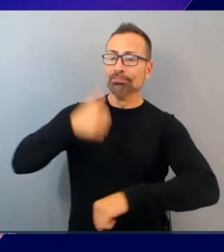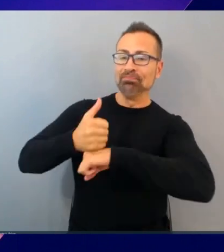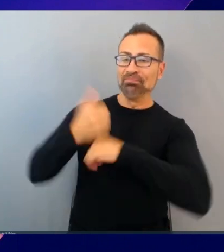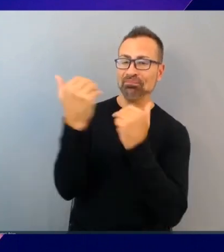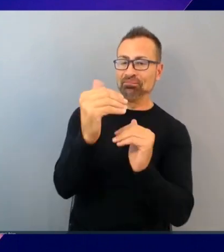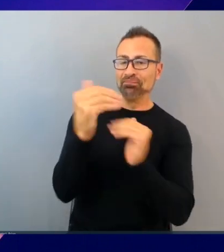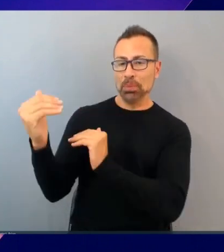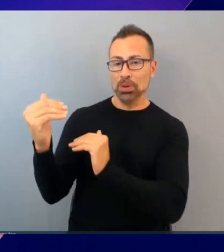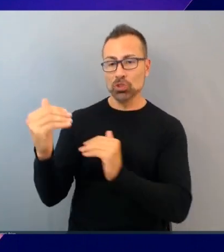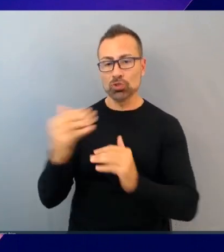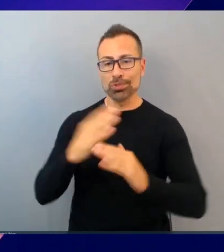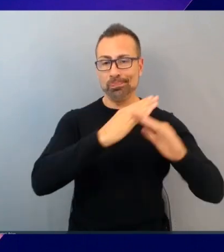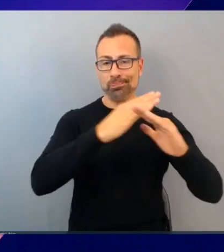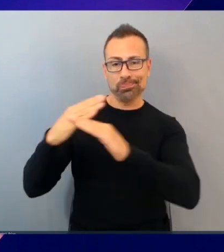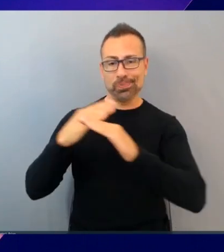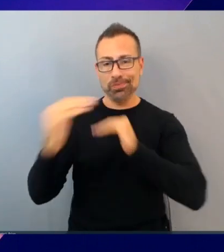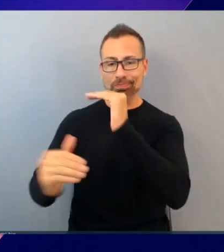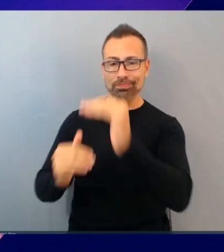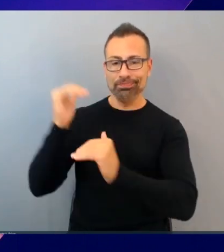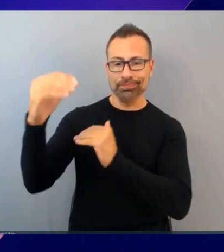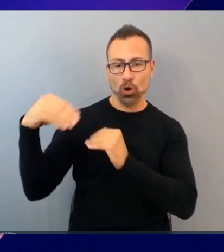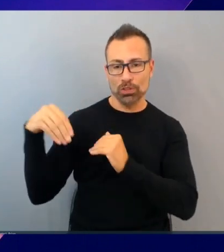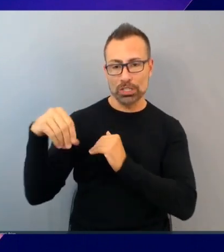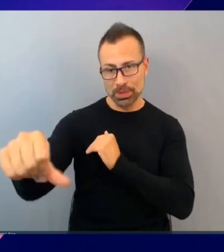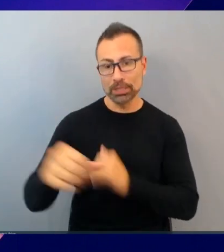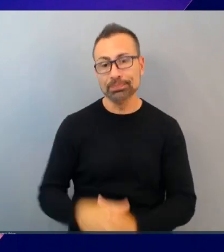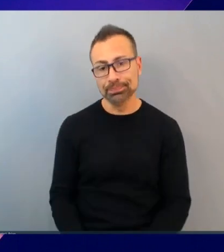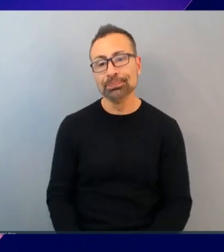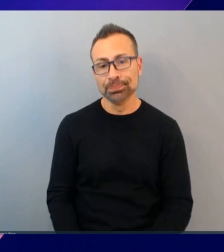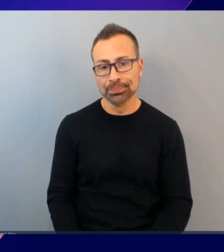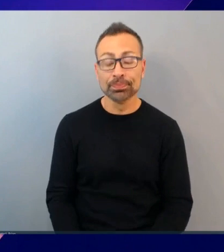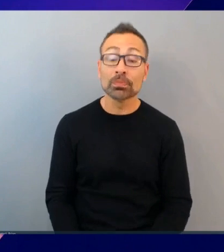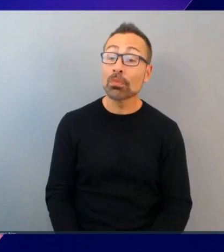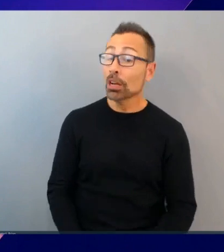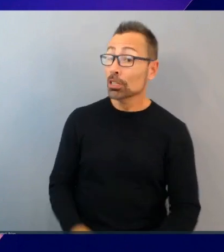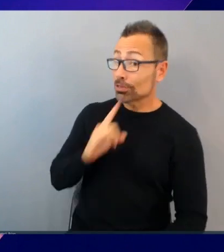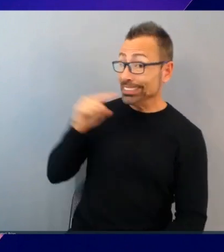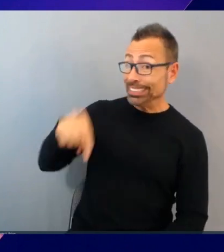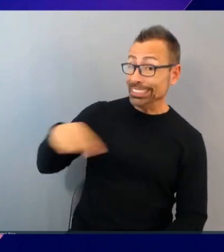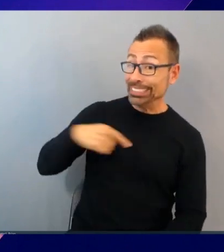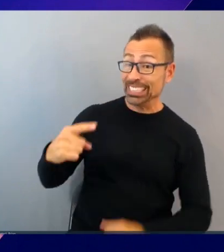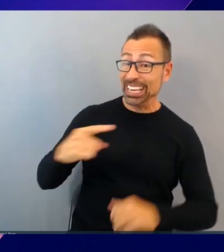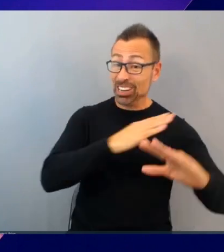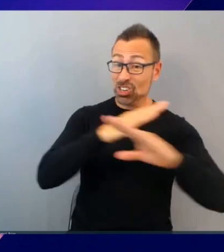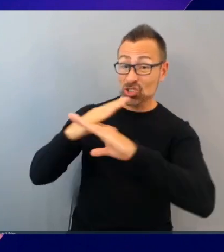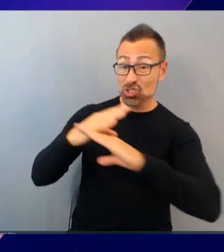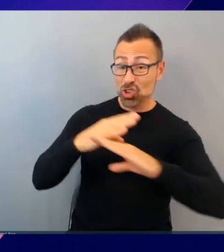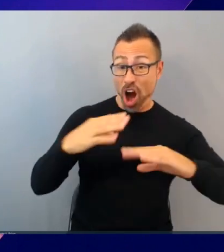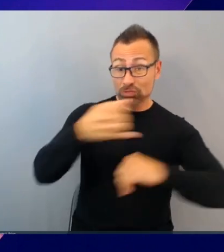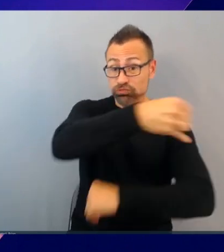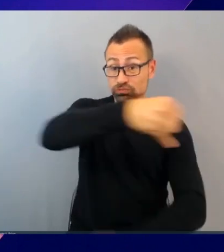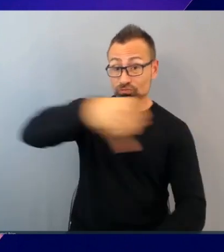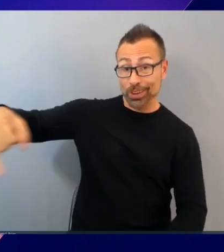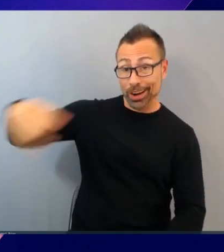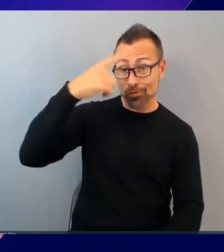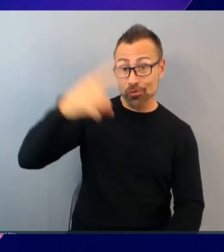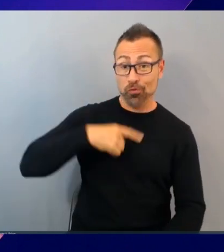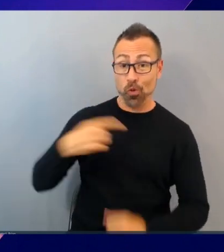for potentially a novice user. So basically these are kind of like, a guardrail for usage. Is that right? That's exactly correct. Okay. Yes.